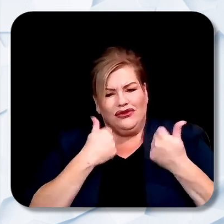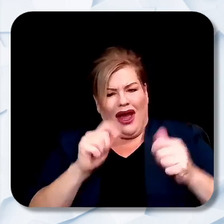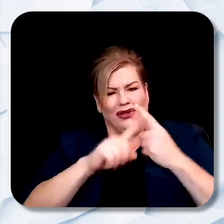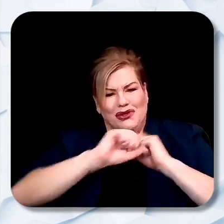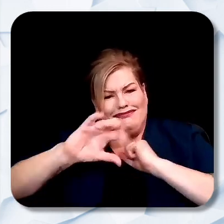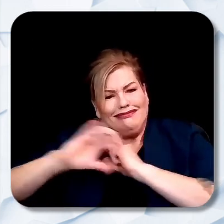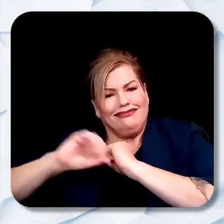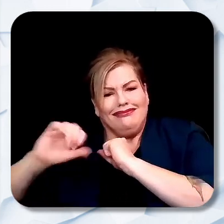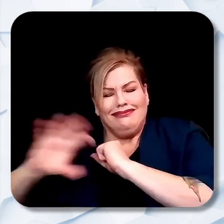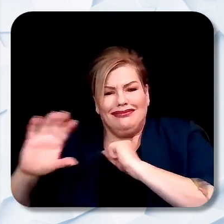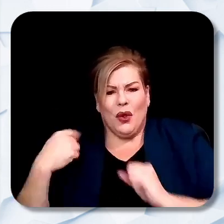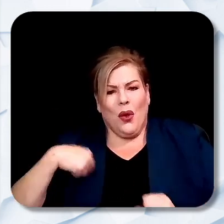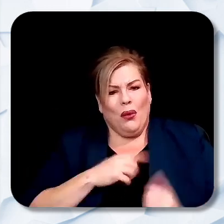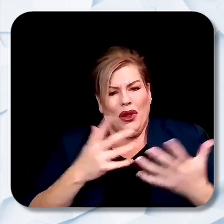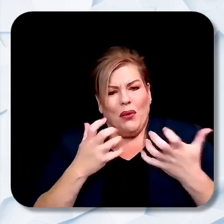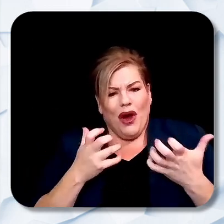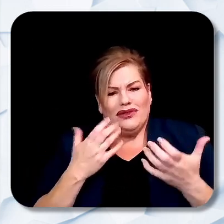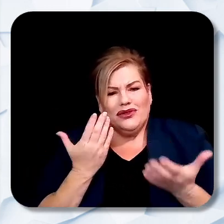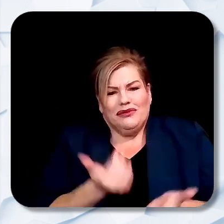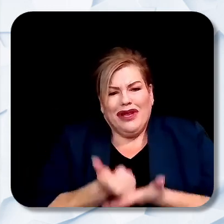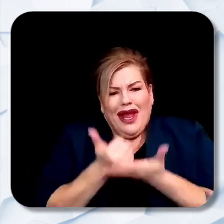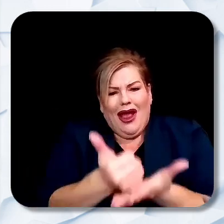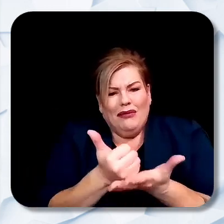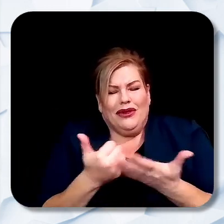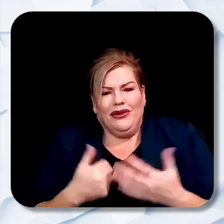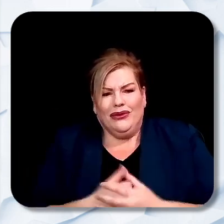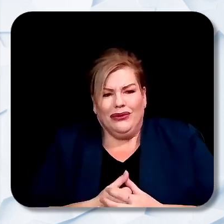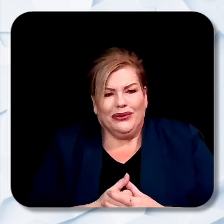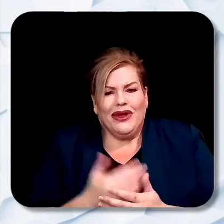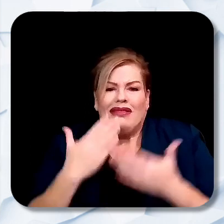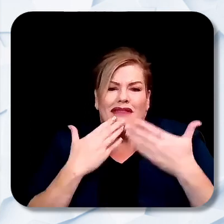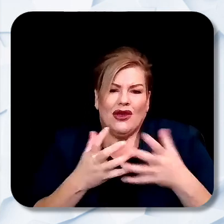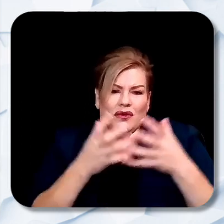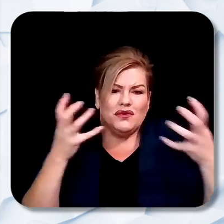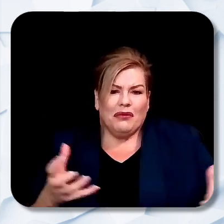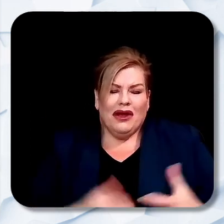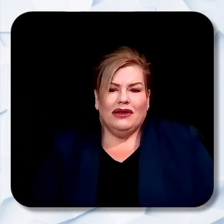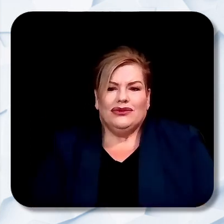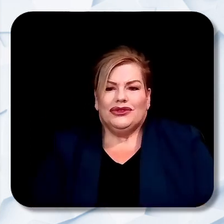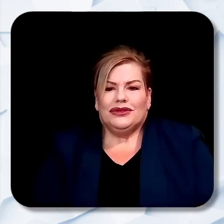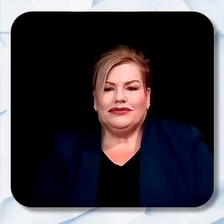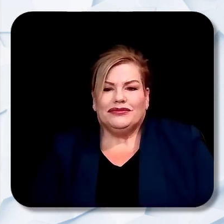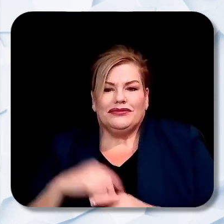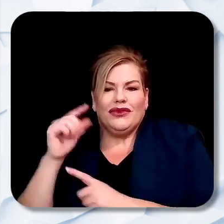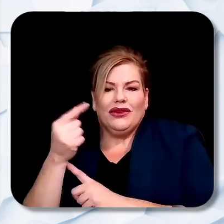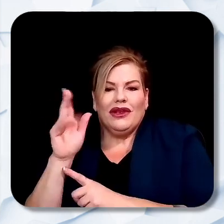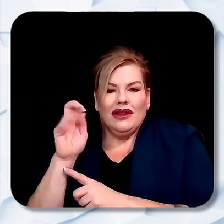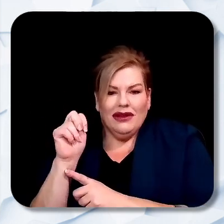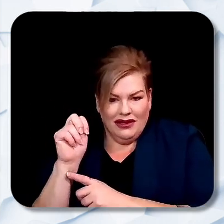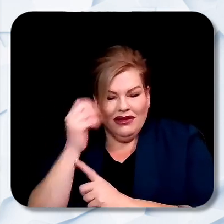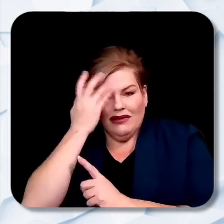be to be a resource, Ted again. Thank you so much. A superintendent again if I could. I just wanted